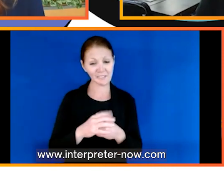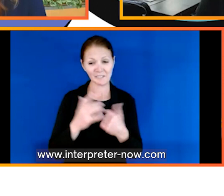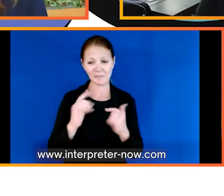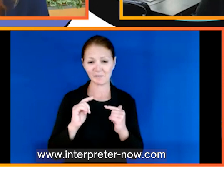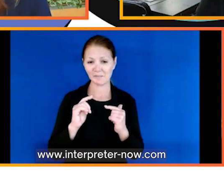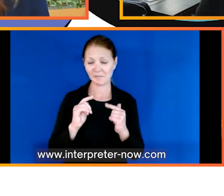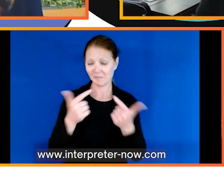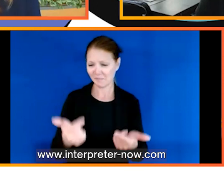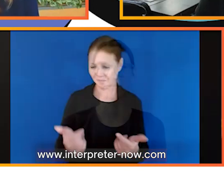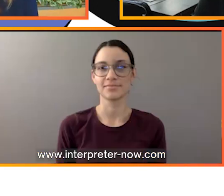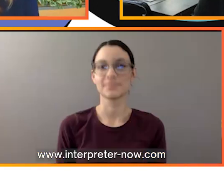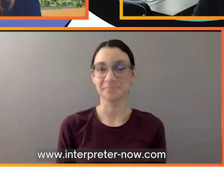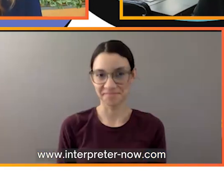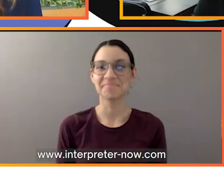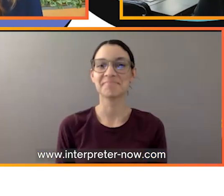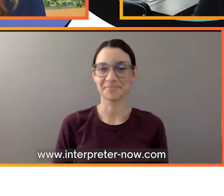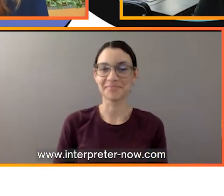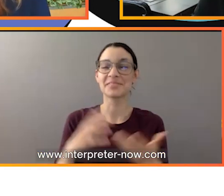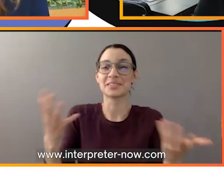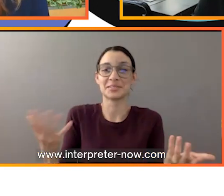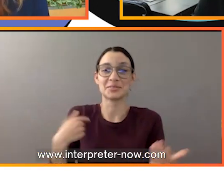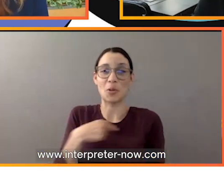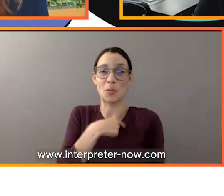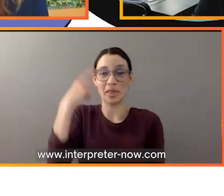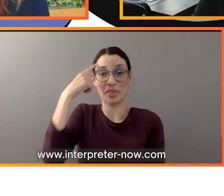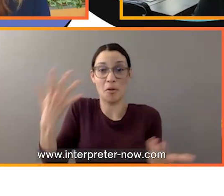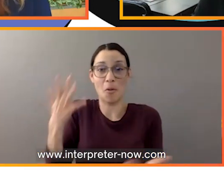Then we were like, we'll just do a conference thing. You convinced me pretty quickly, we'll just do a conference.